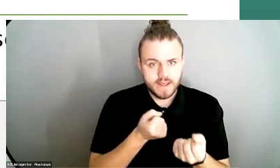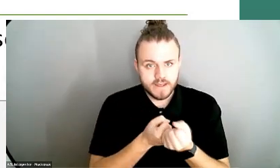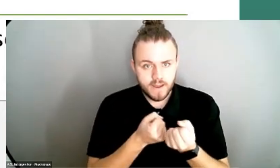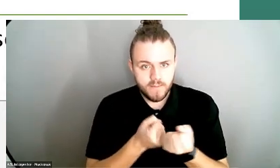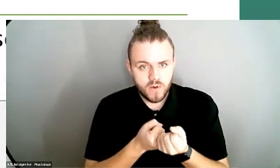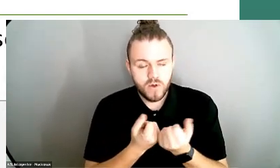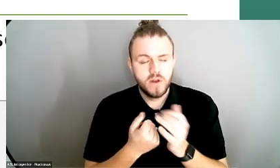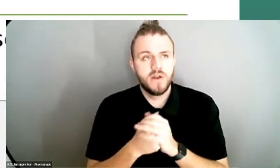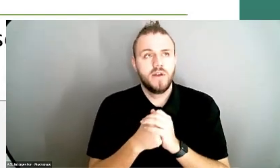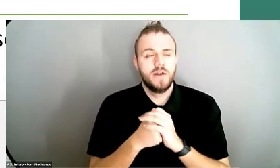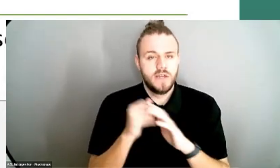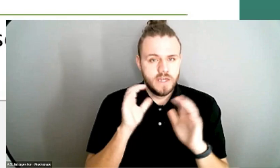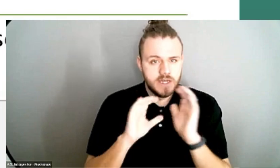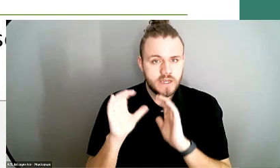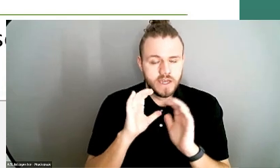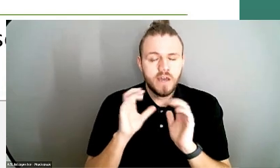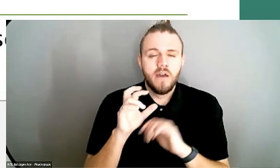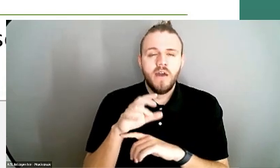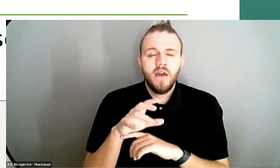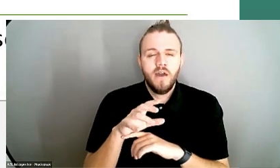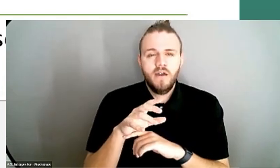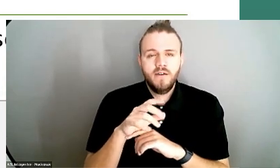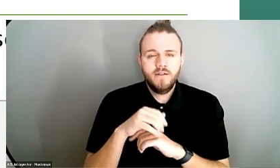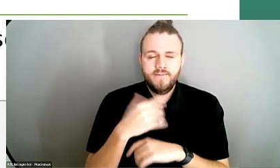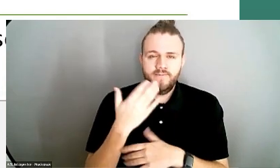I have some involvement with